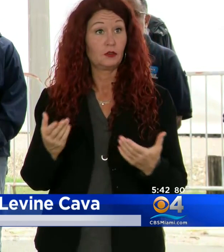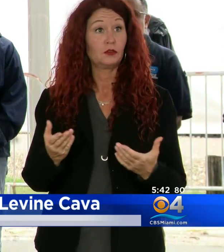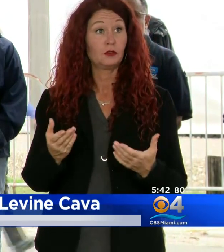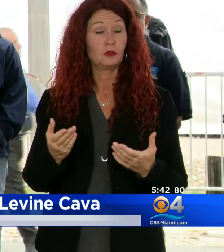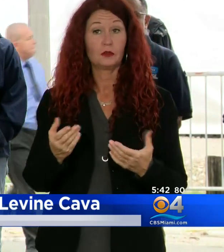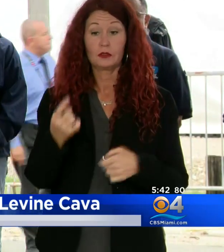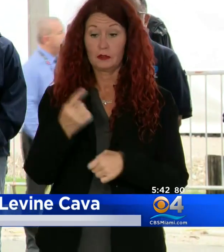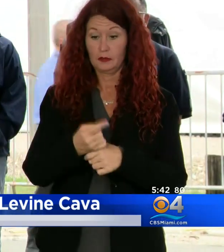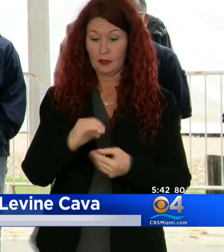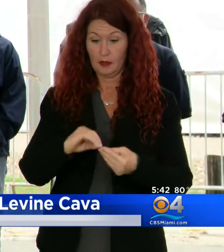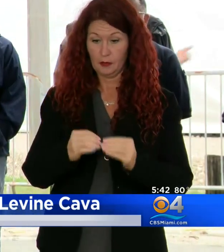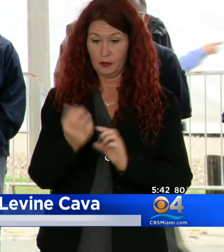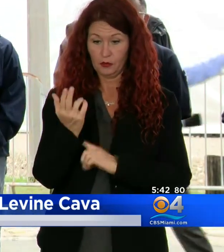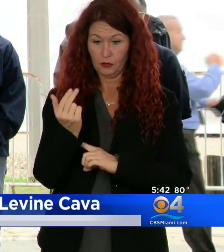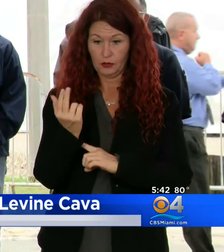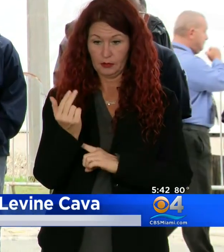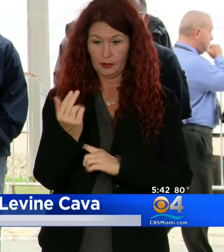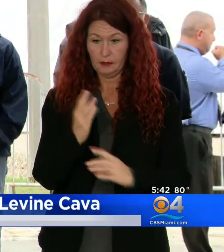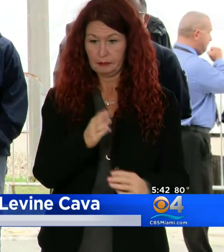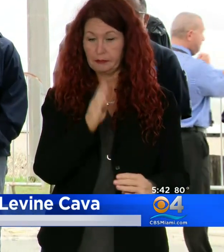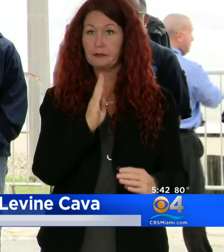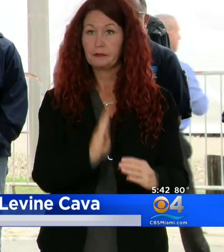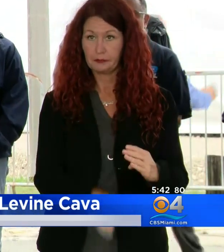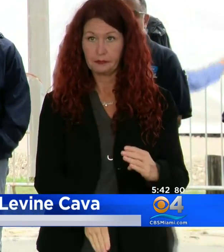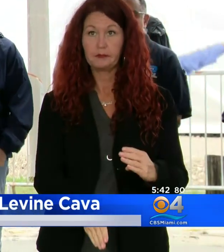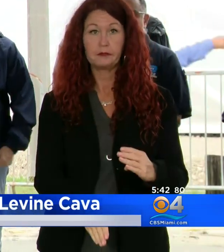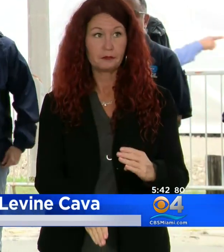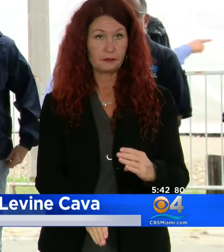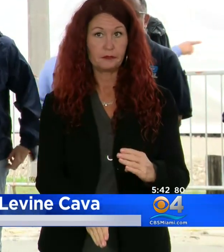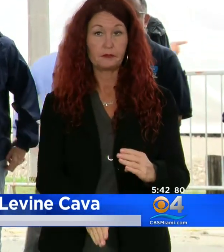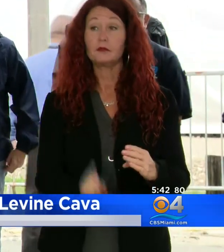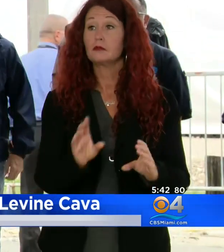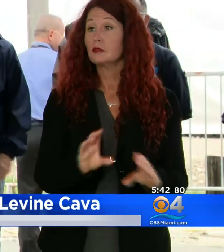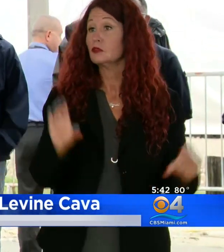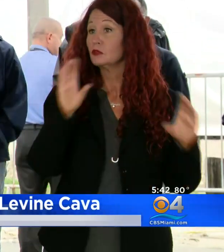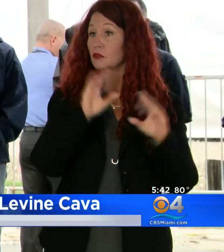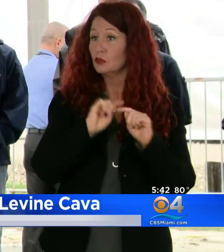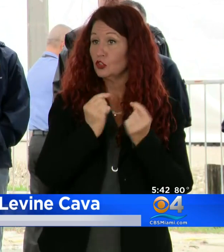LATEST COUNT RIGHT NOW WE HAVE